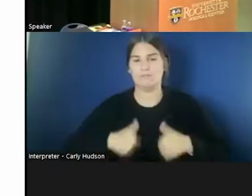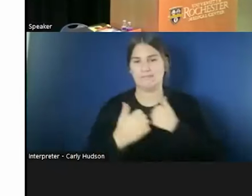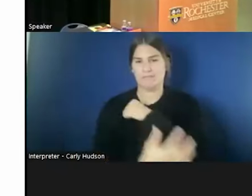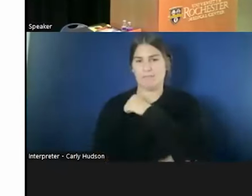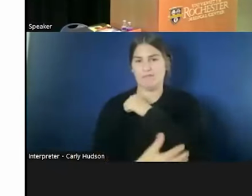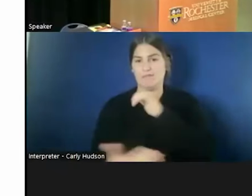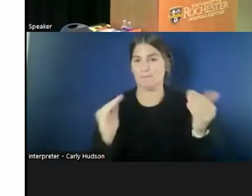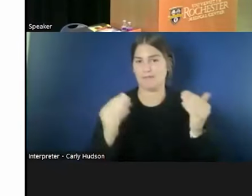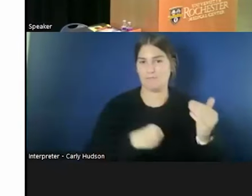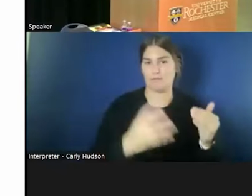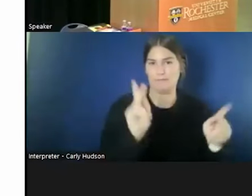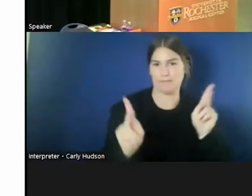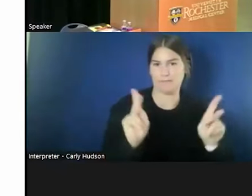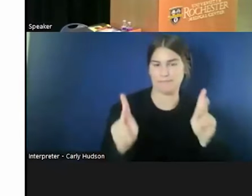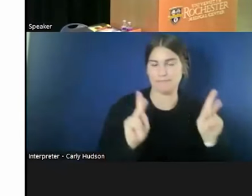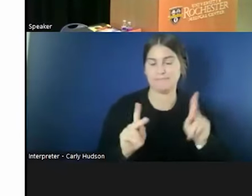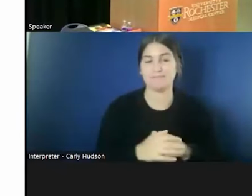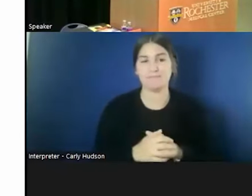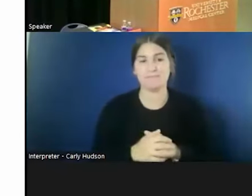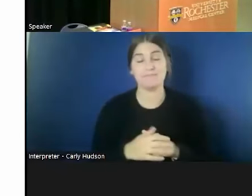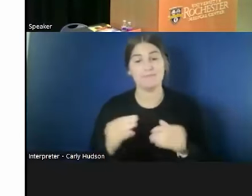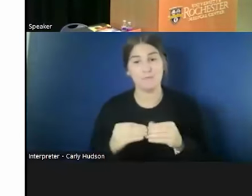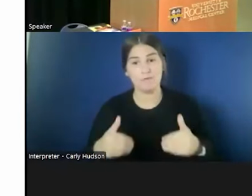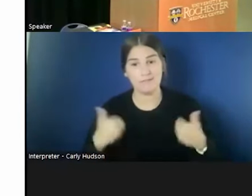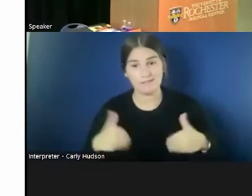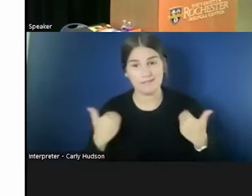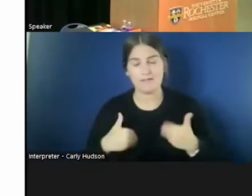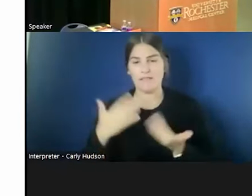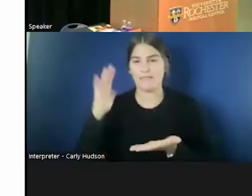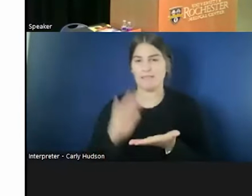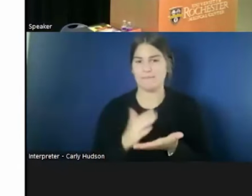um Latino residents are younger and have fewer resources than other residents of the fingerlakes